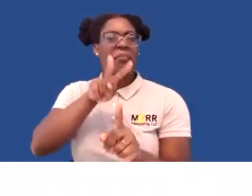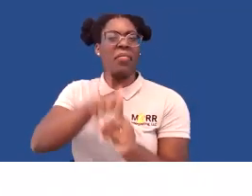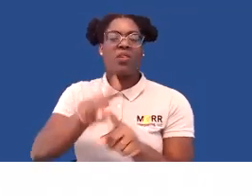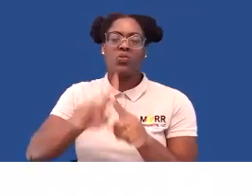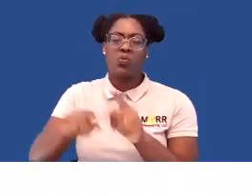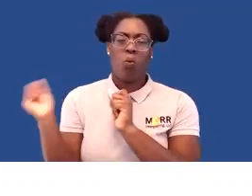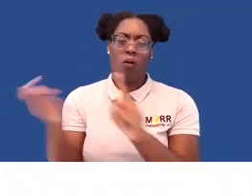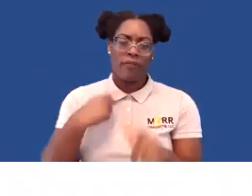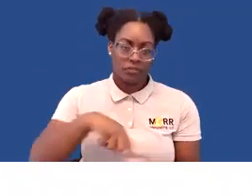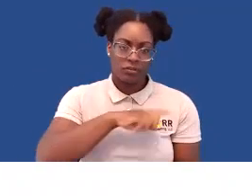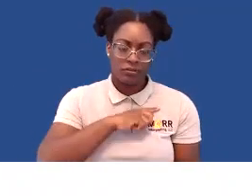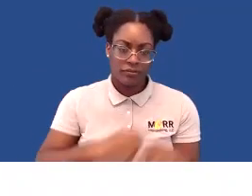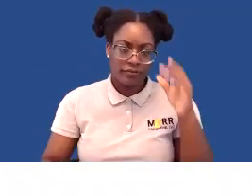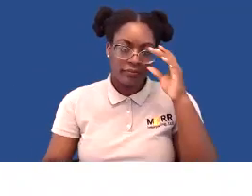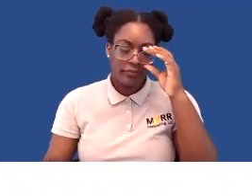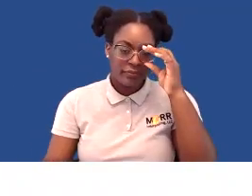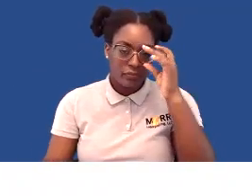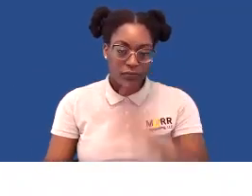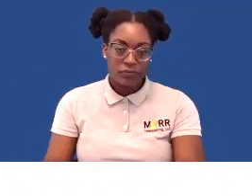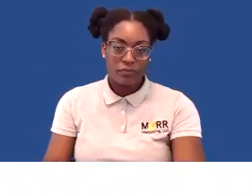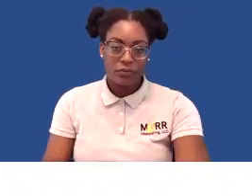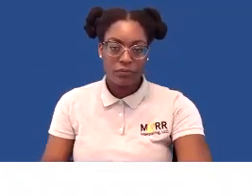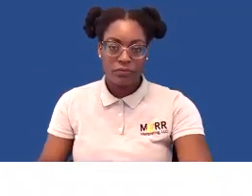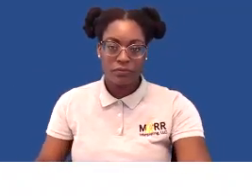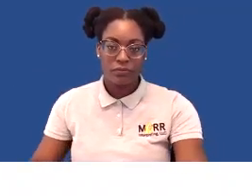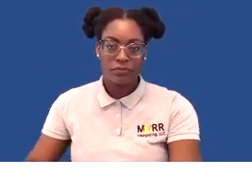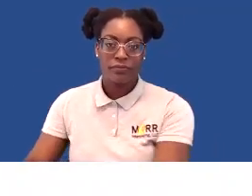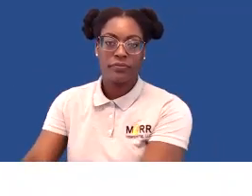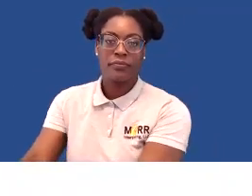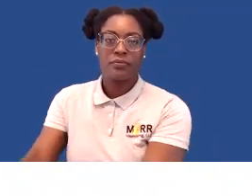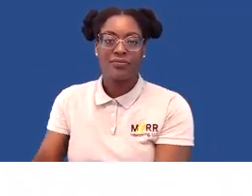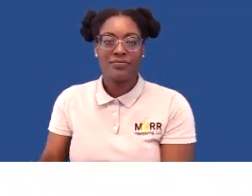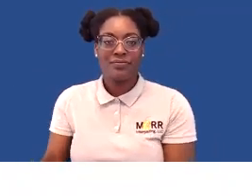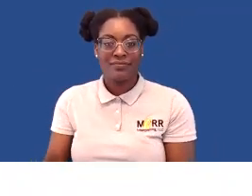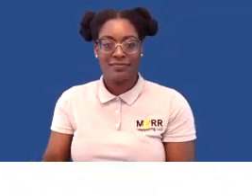So let's talk-- we've got multiple camps, right? Synchronous and asynchronous.